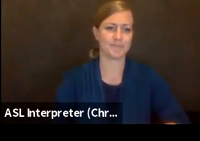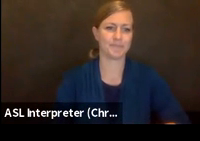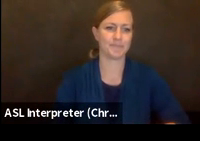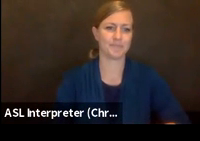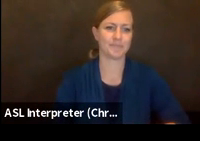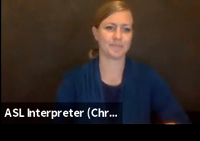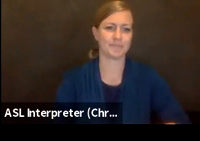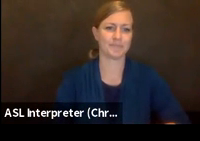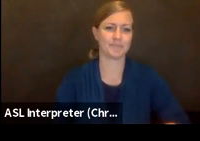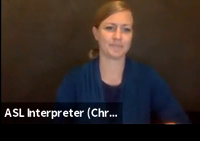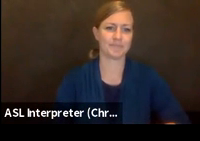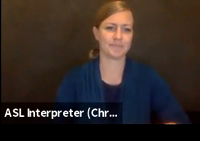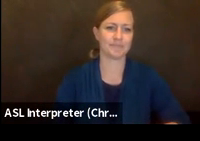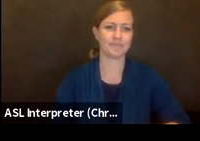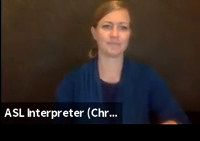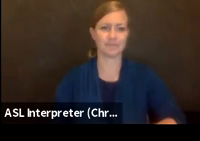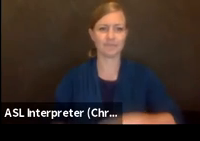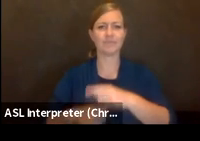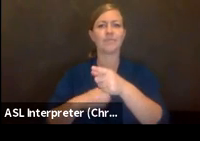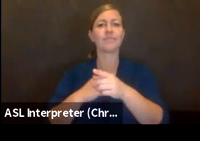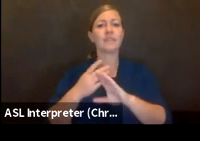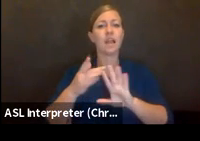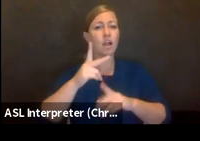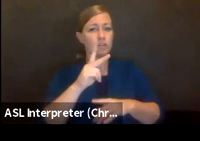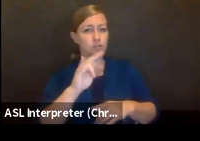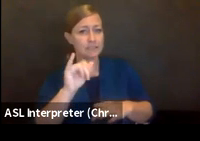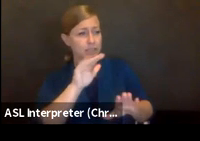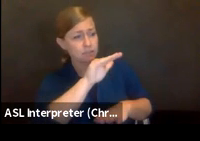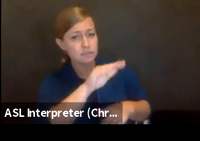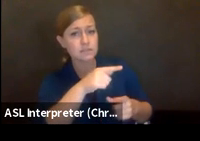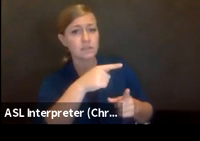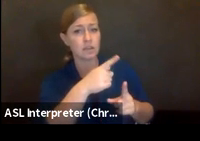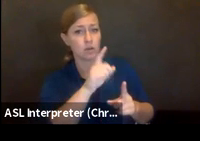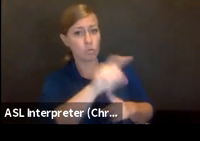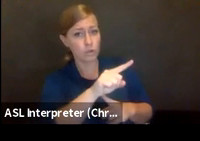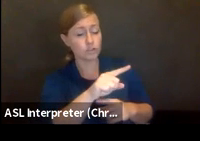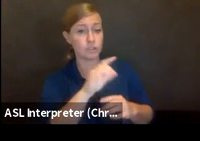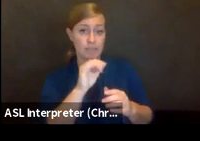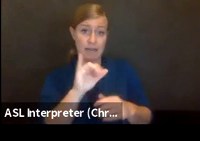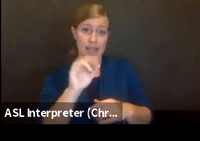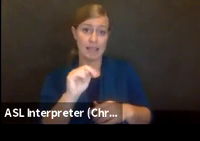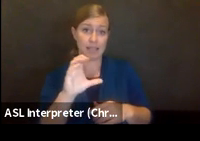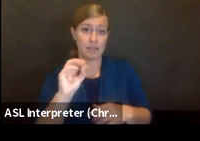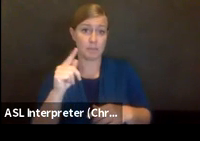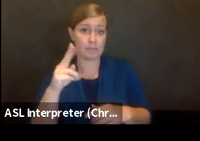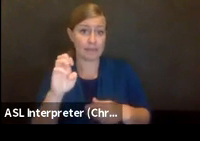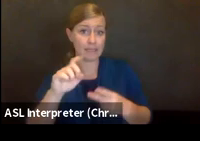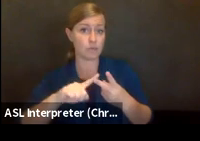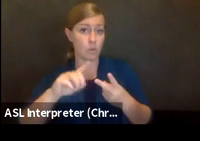Kristina Wambold: Before you move on. There's a quick question. There will be incomplete or missing codes count the assignment as a zero in the gradebook.